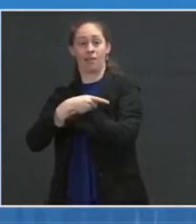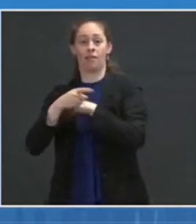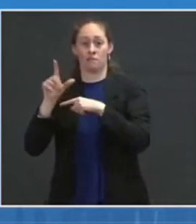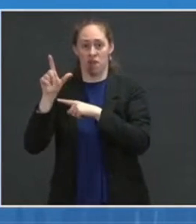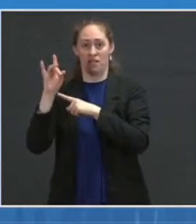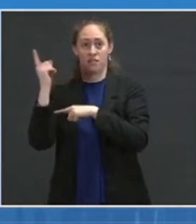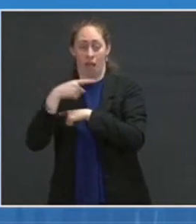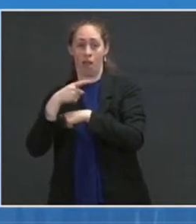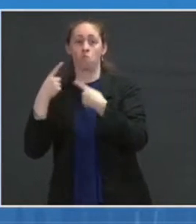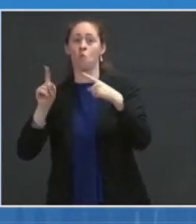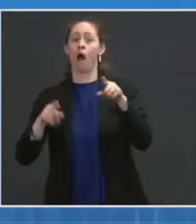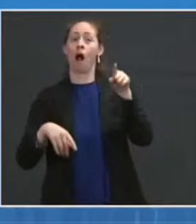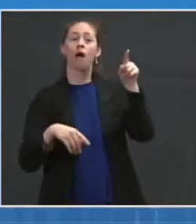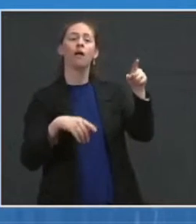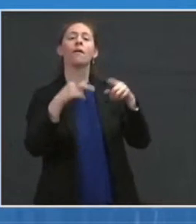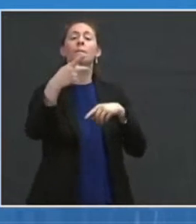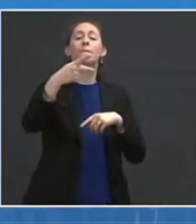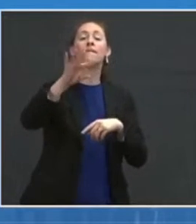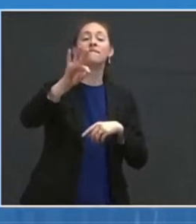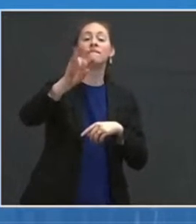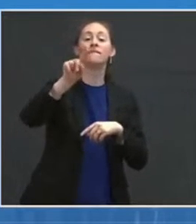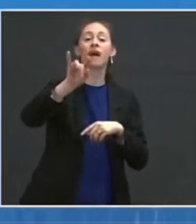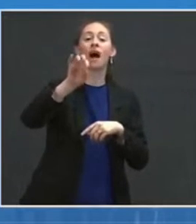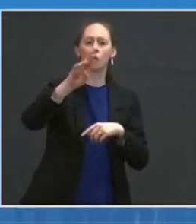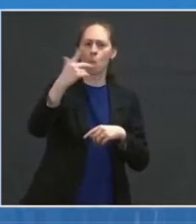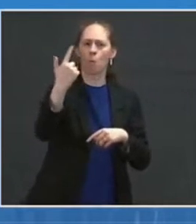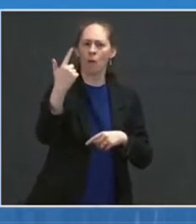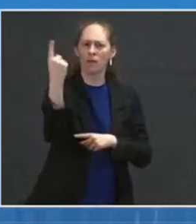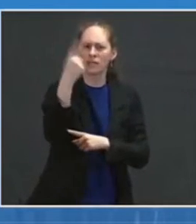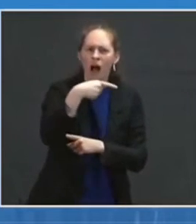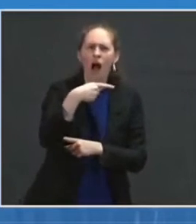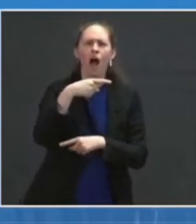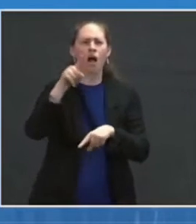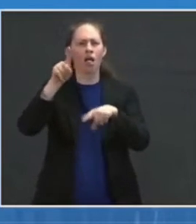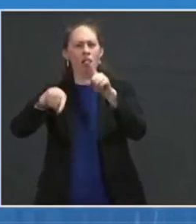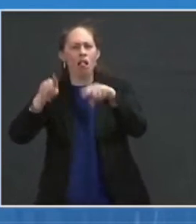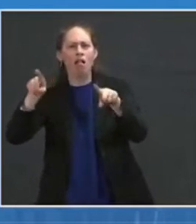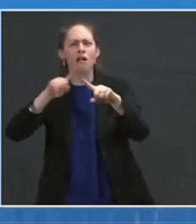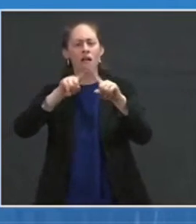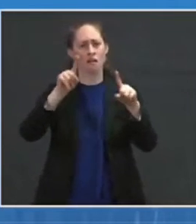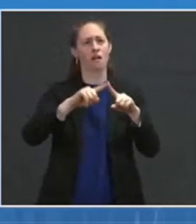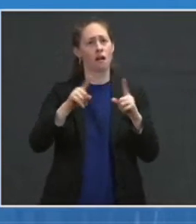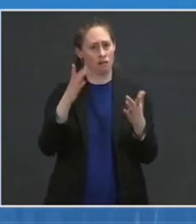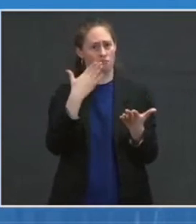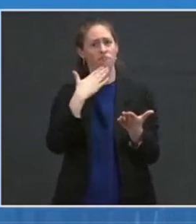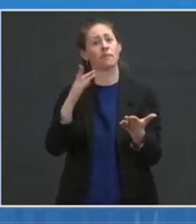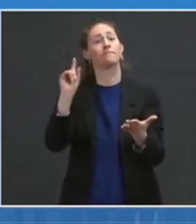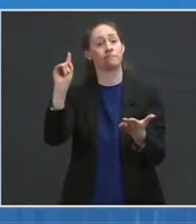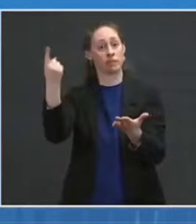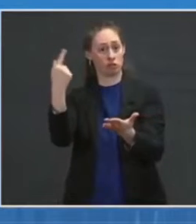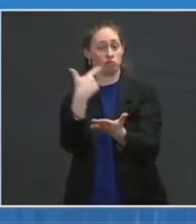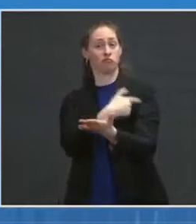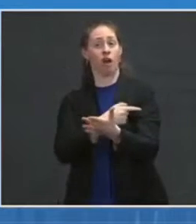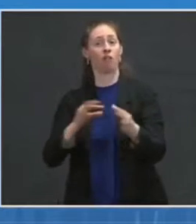AND BOOST, FOR MODERNA IT IS 24 DAYS AND FOR PFIZER IT IS 21 DAYS.